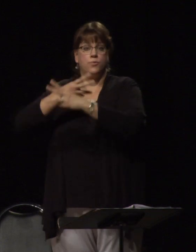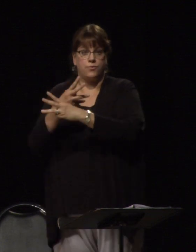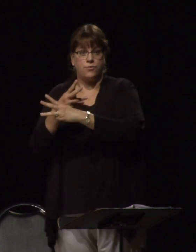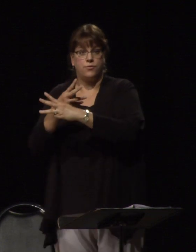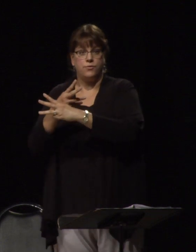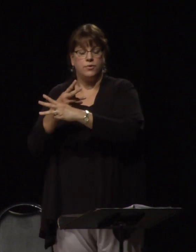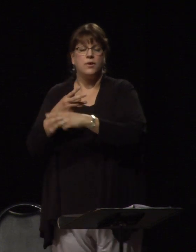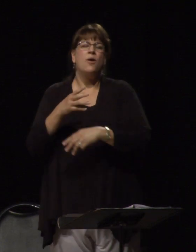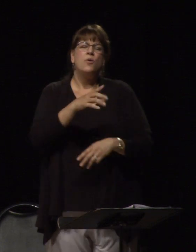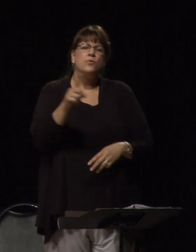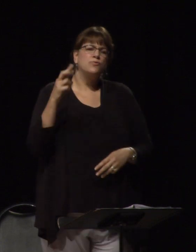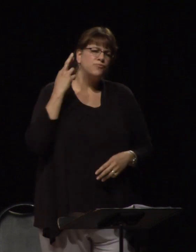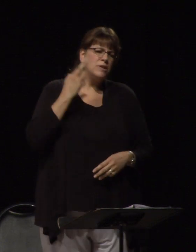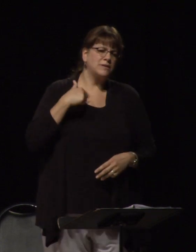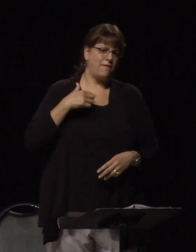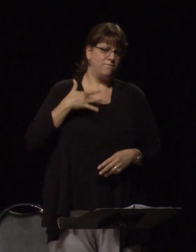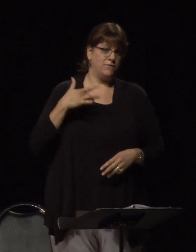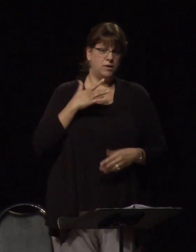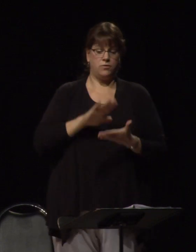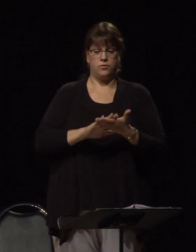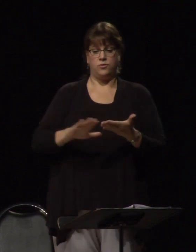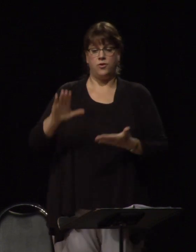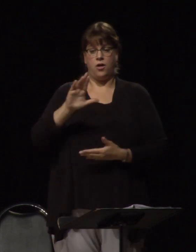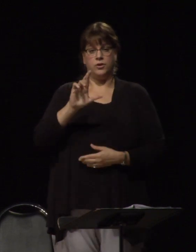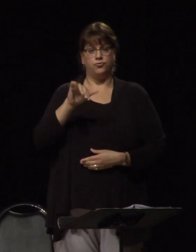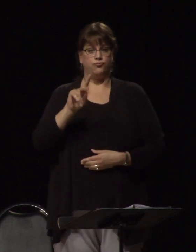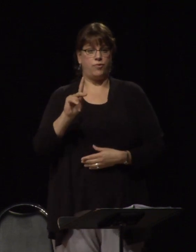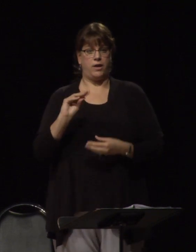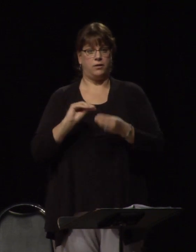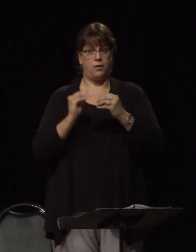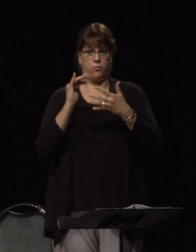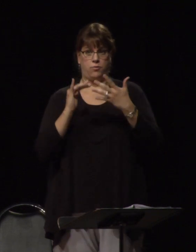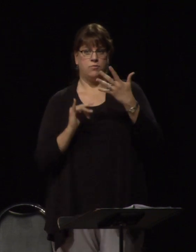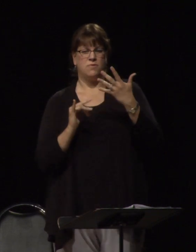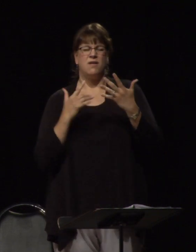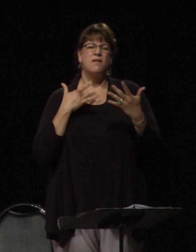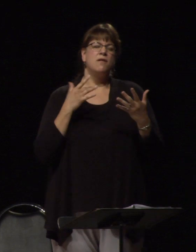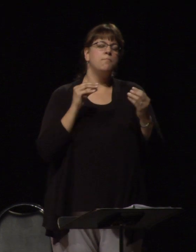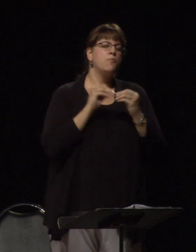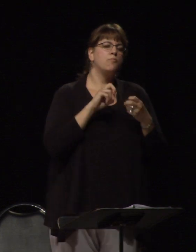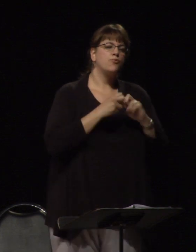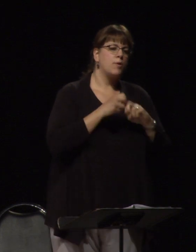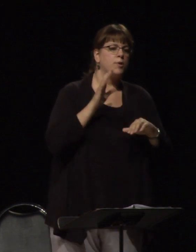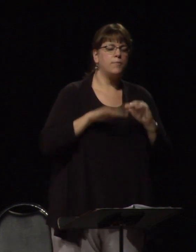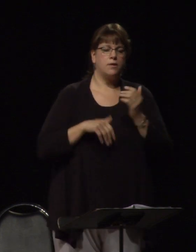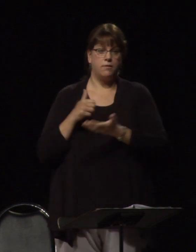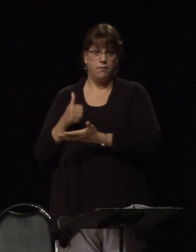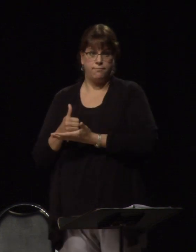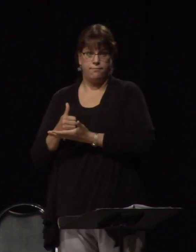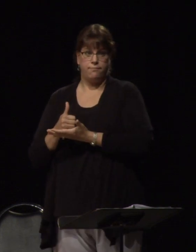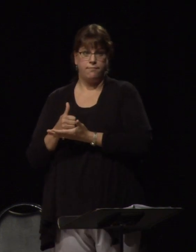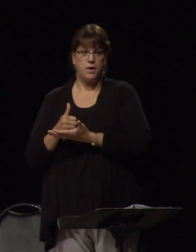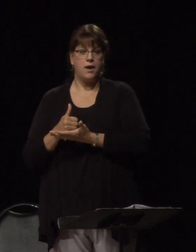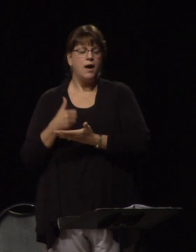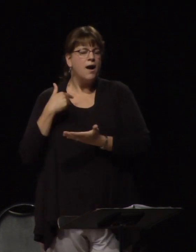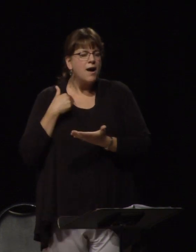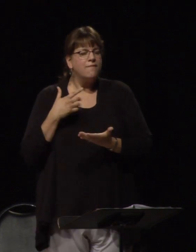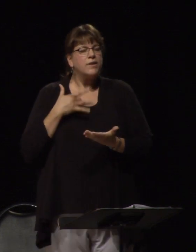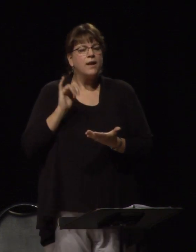OF A PROBLEM THAN A SOLUTION AND THAT I THINK THEY ARE FOR THE MOST PART TRYING TO FORCE VERY DIFFERENT COLLEGES AND UNIVERSITIES THROUGH A SINGLE